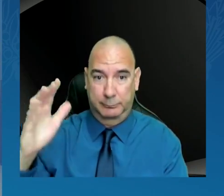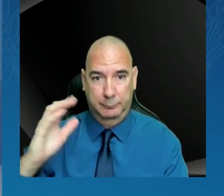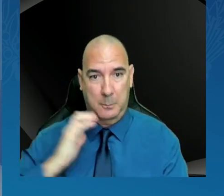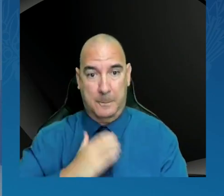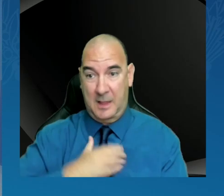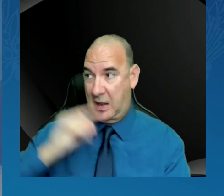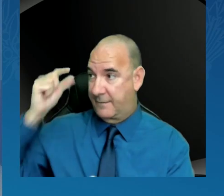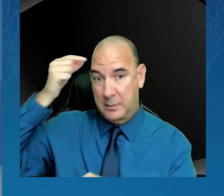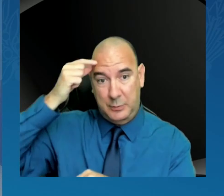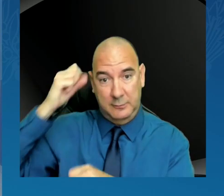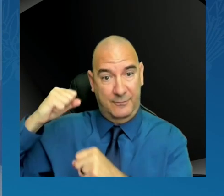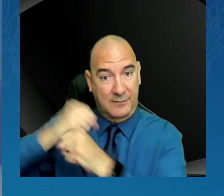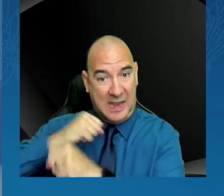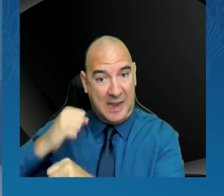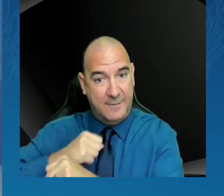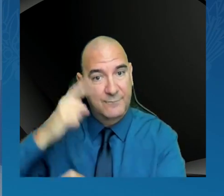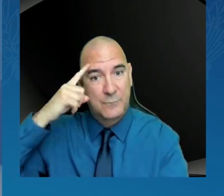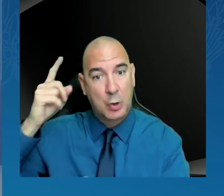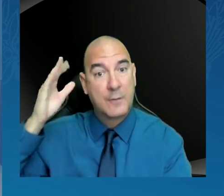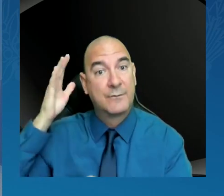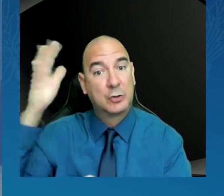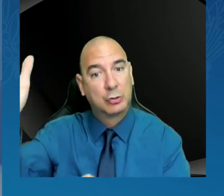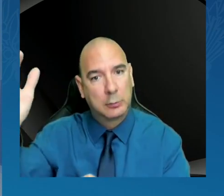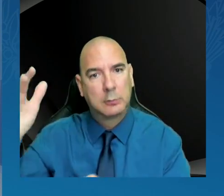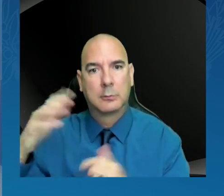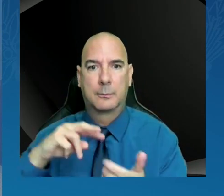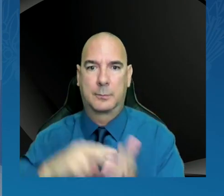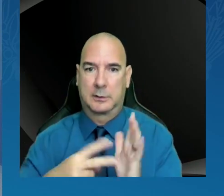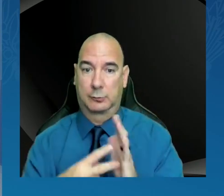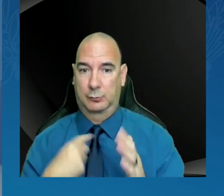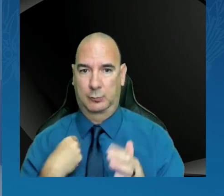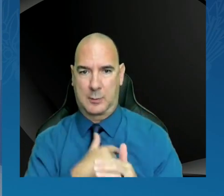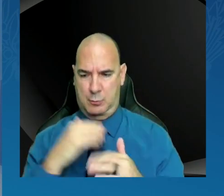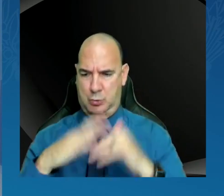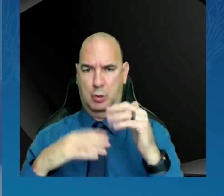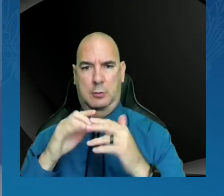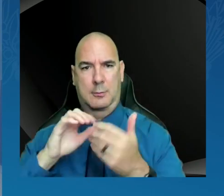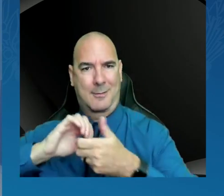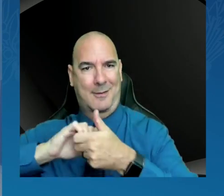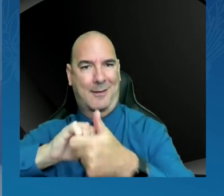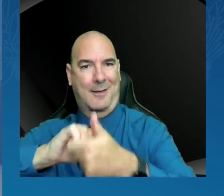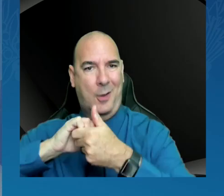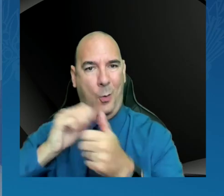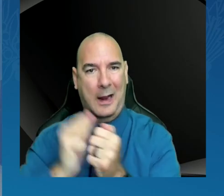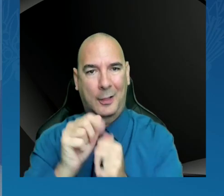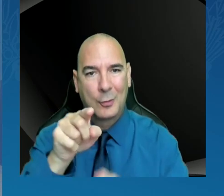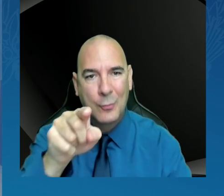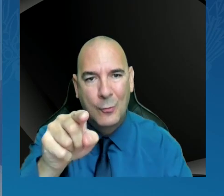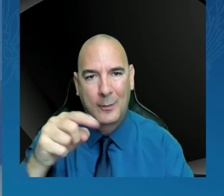a future that we will all build together. God bless you. And God bless the United States of America.